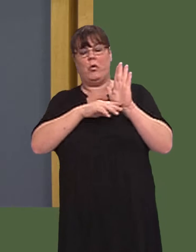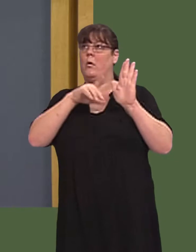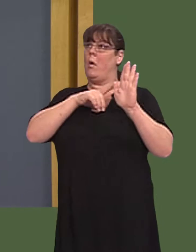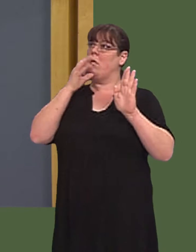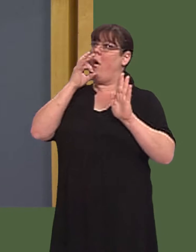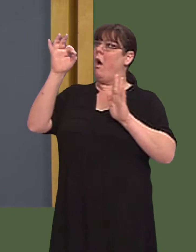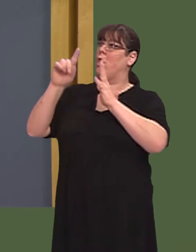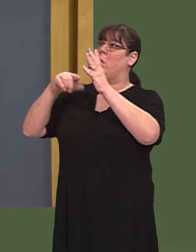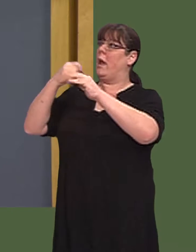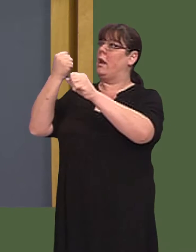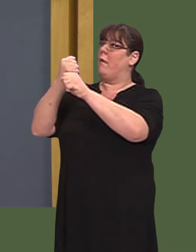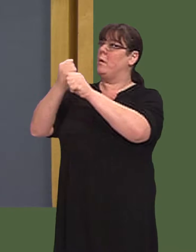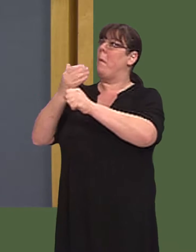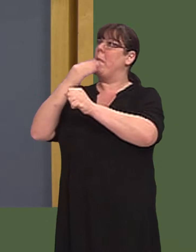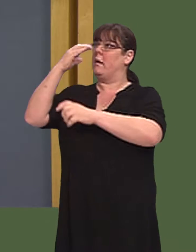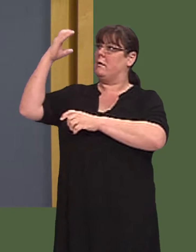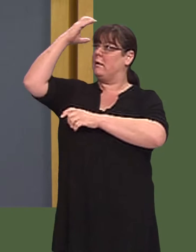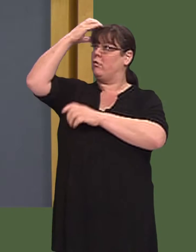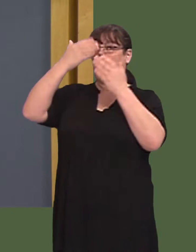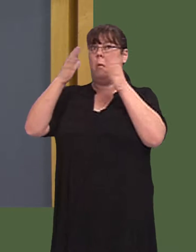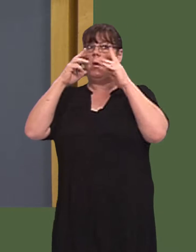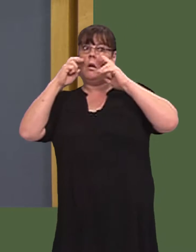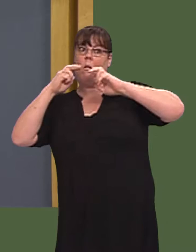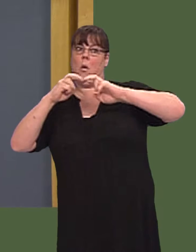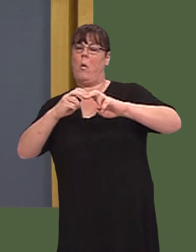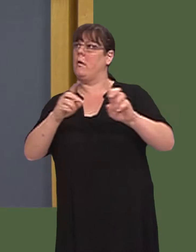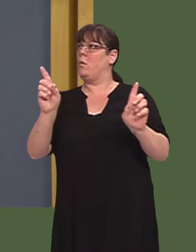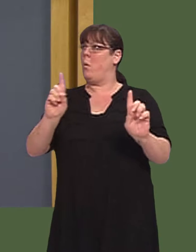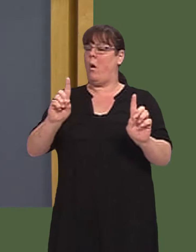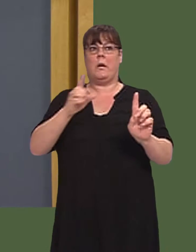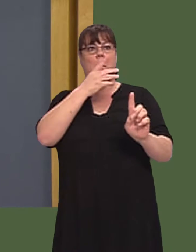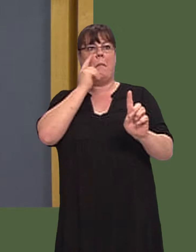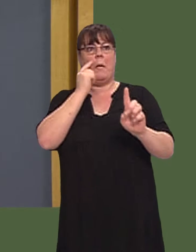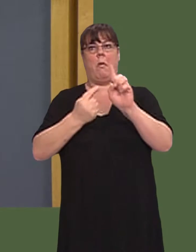on the UK Government to initiate a statutory public inquiry into the scandal of people